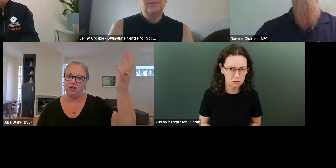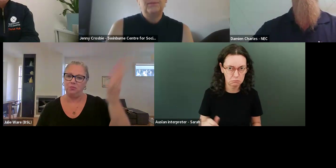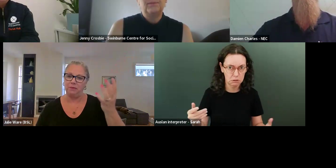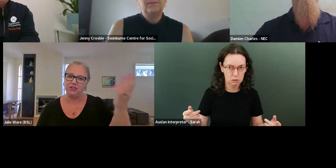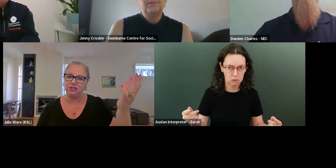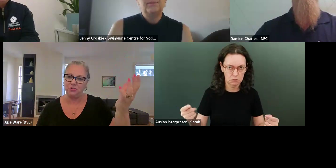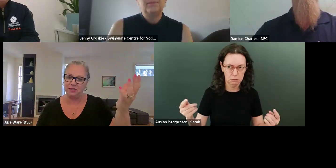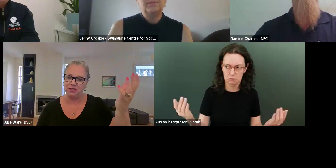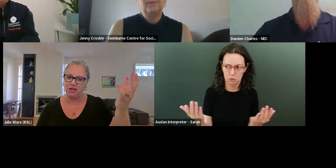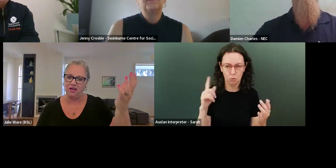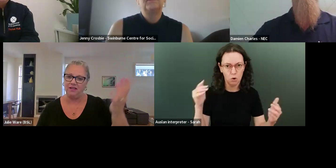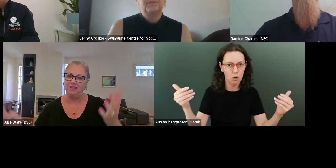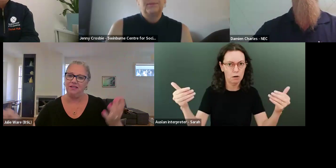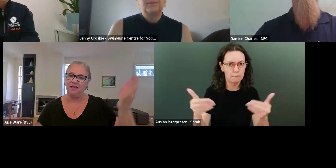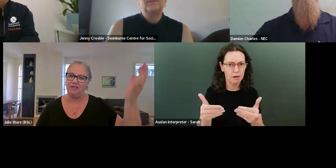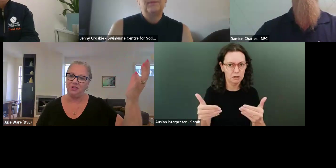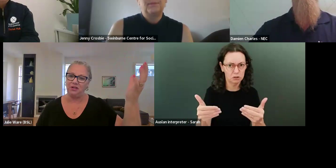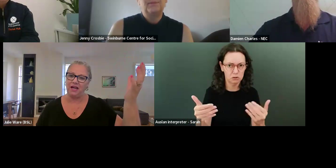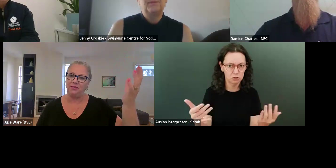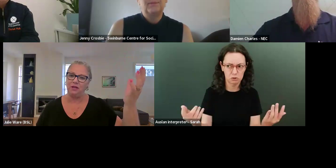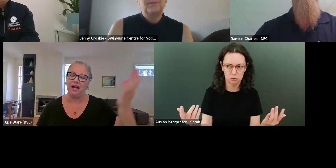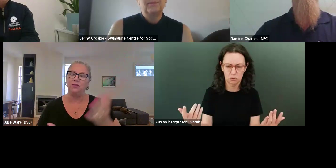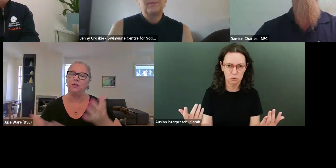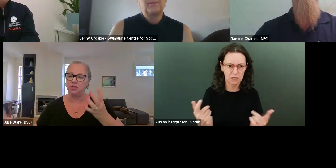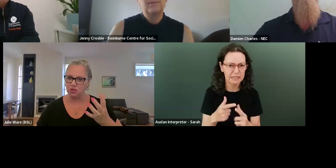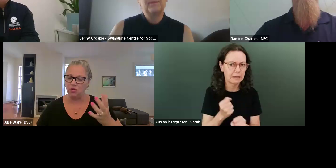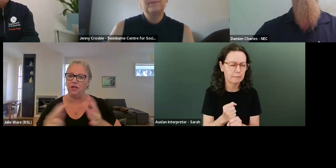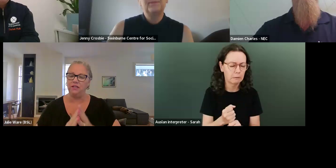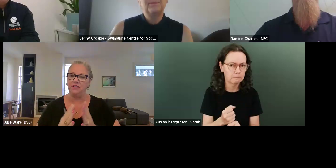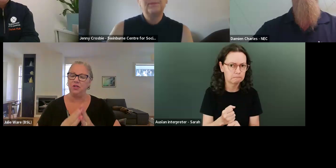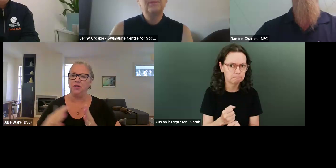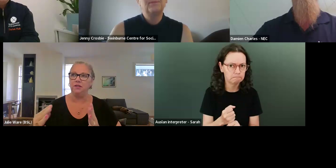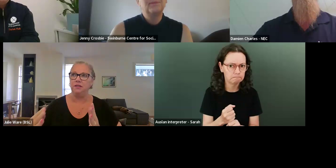kind of complimentary to each other. You